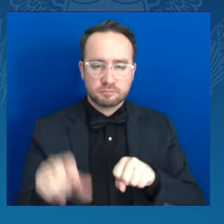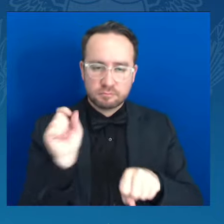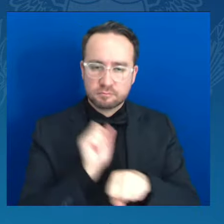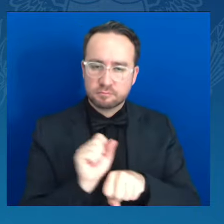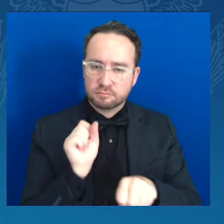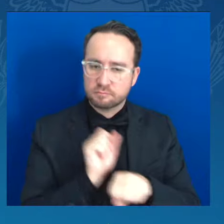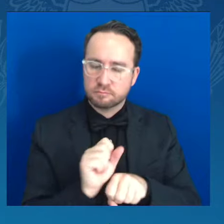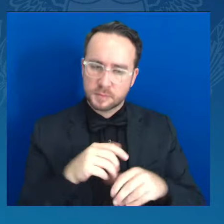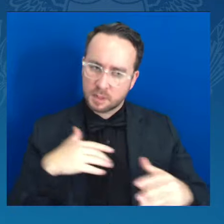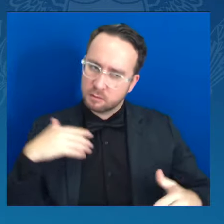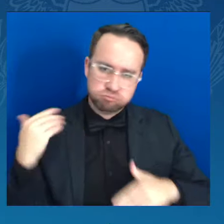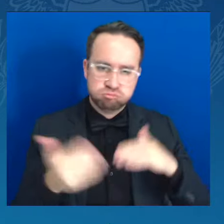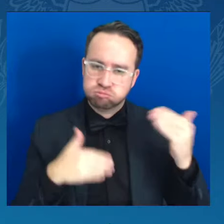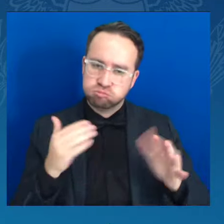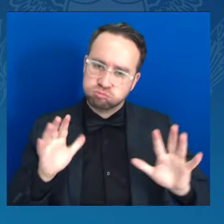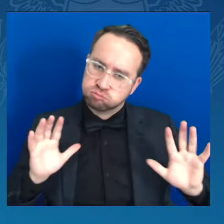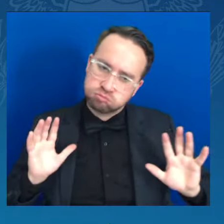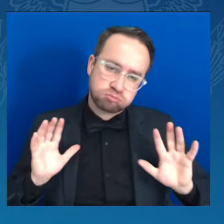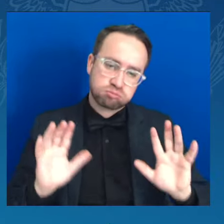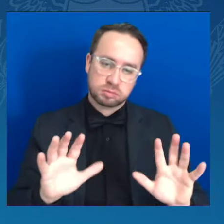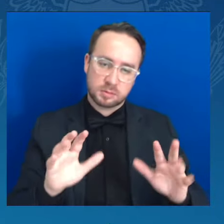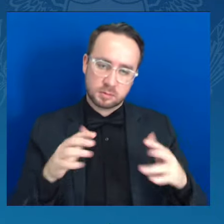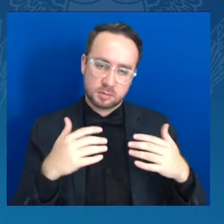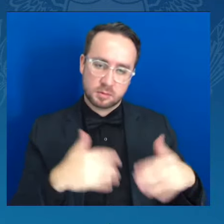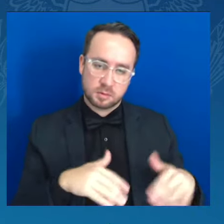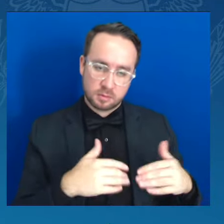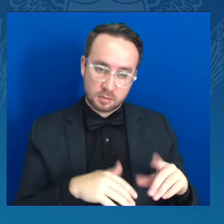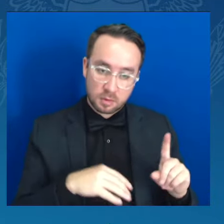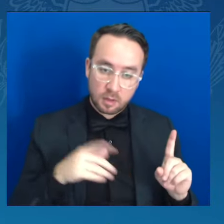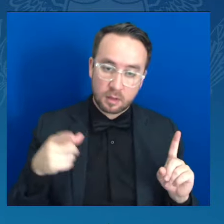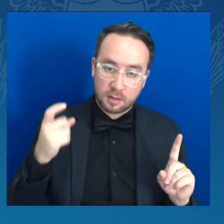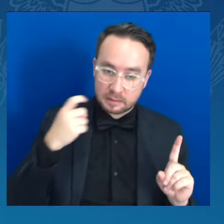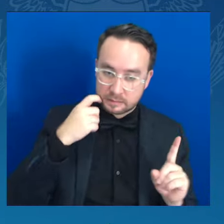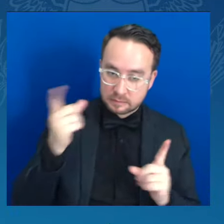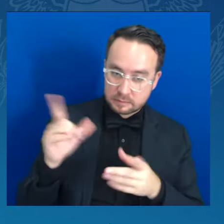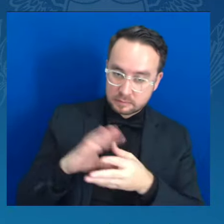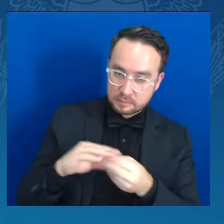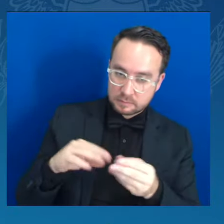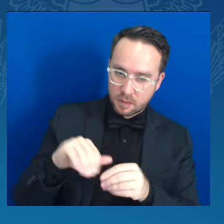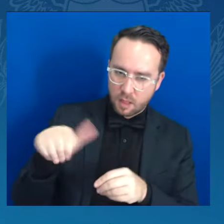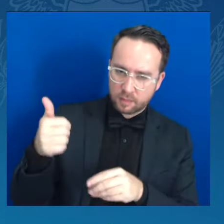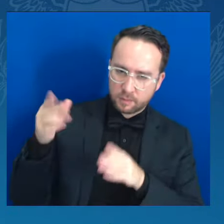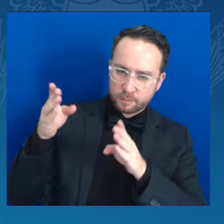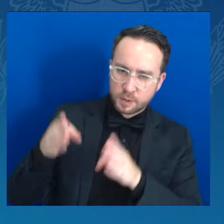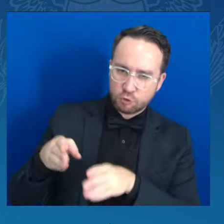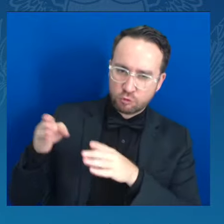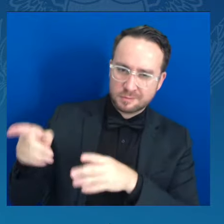that has been driving this council to make significant progress in a very short period of time.